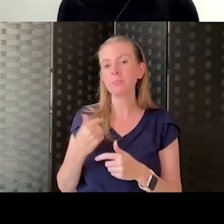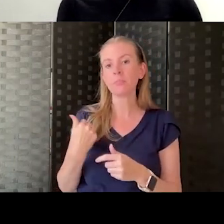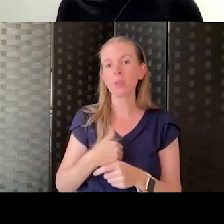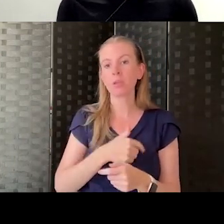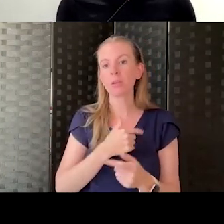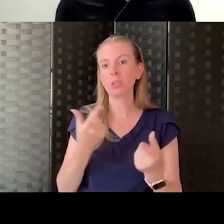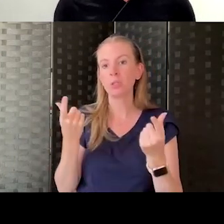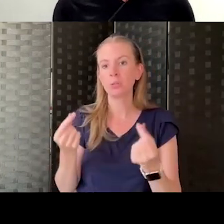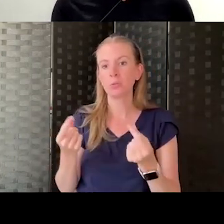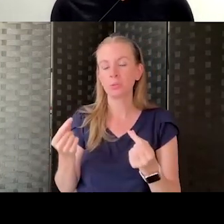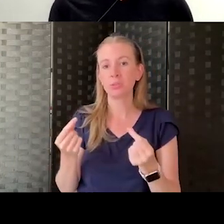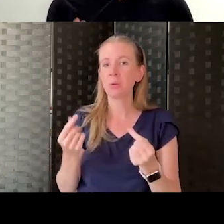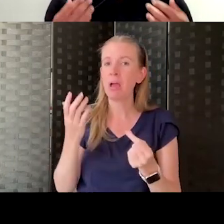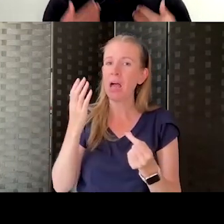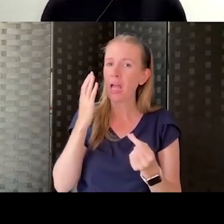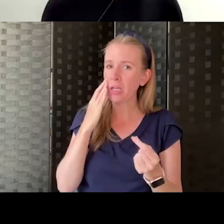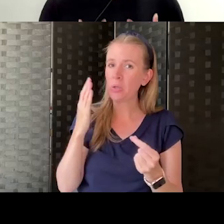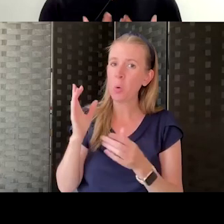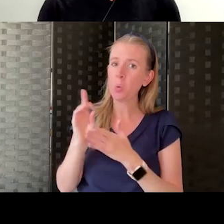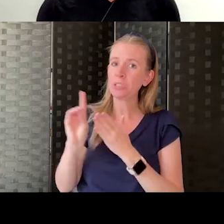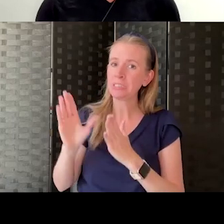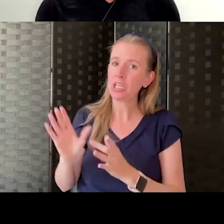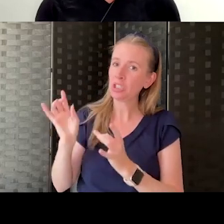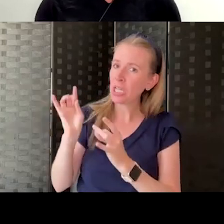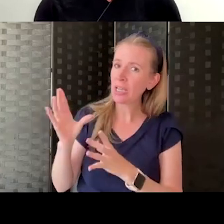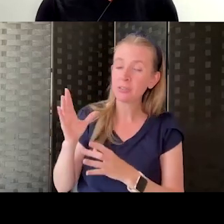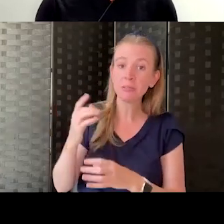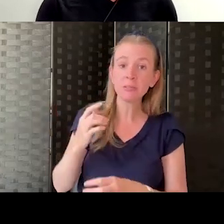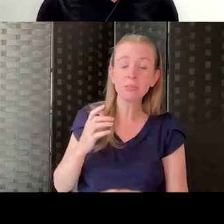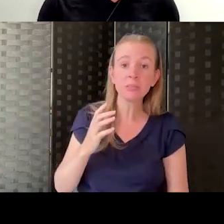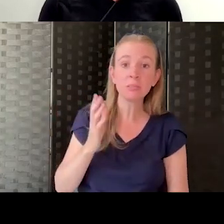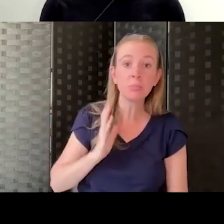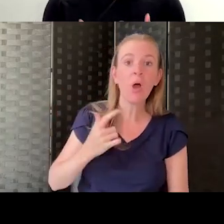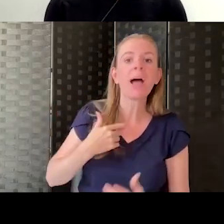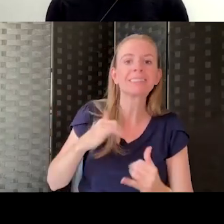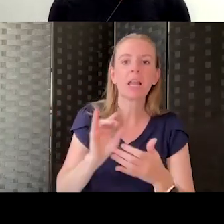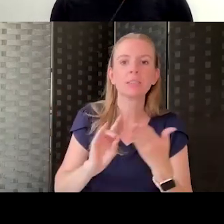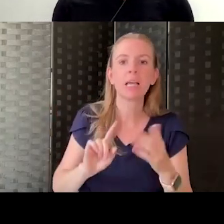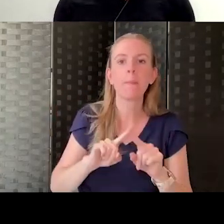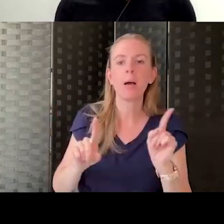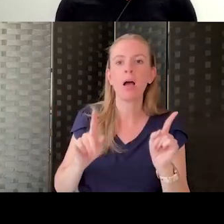as much as it pains designers -- I know I used to be one, I used to be one of those designers